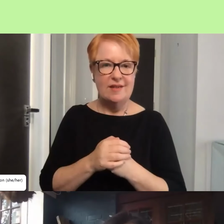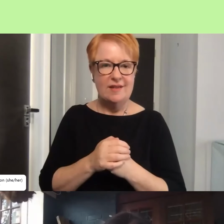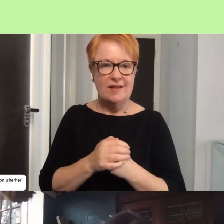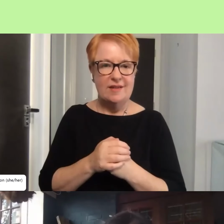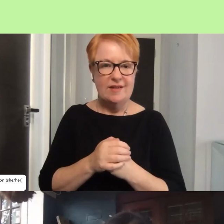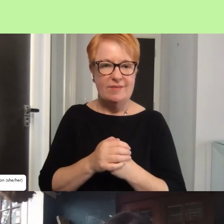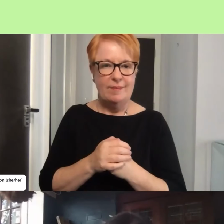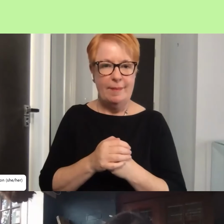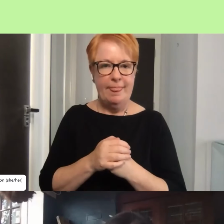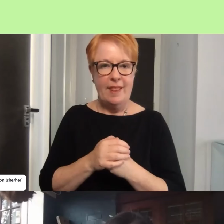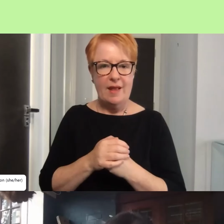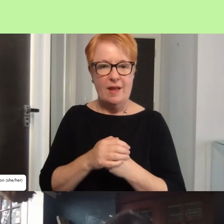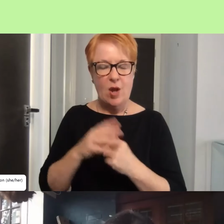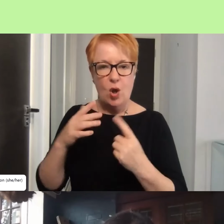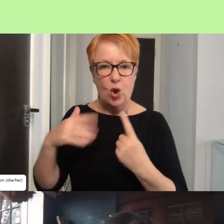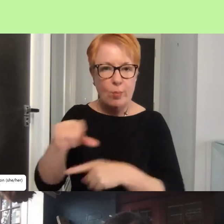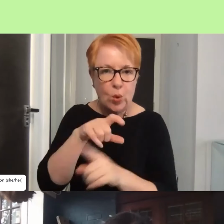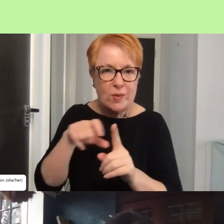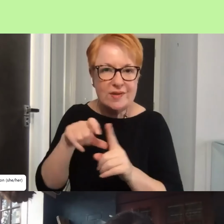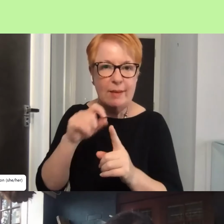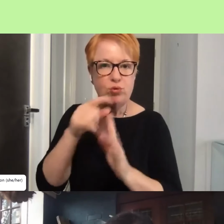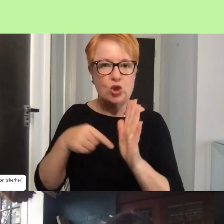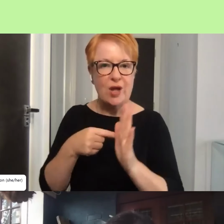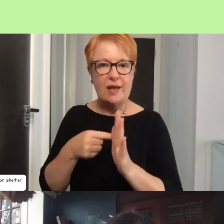community washing projects of a lot of institutions, that there is no sincerity.